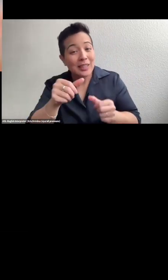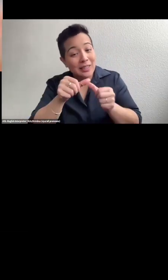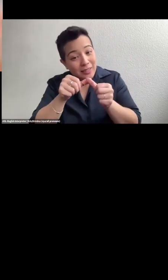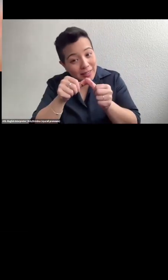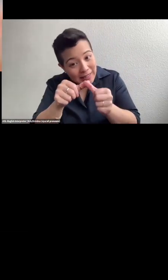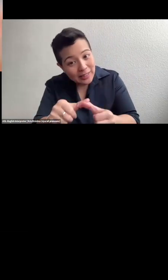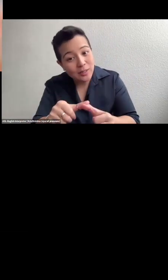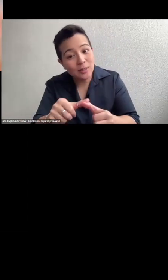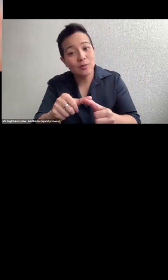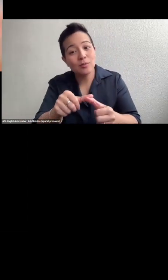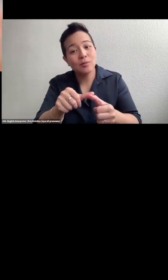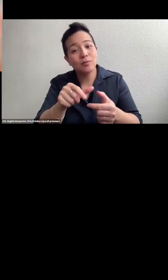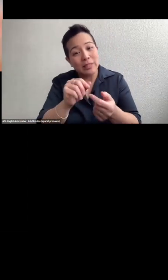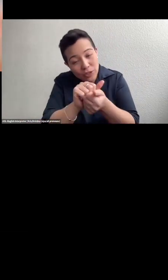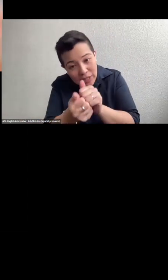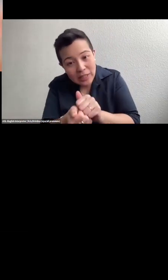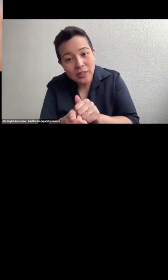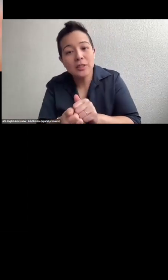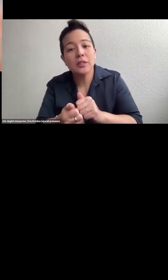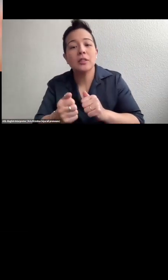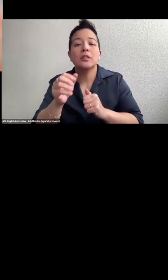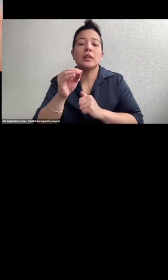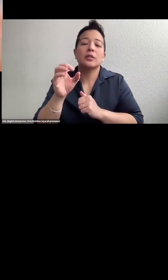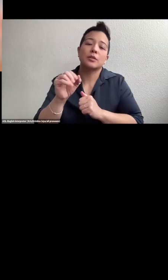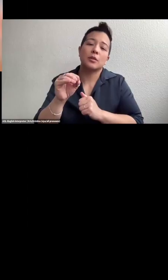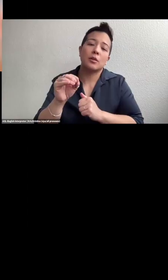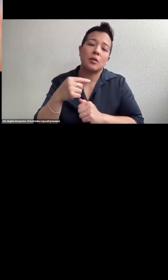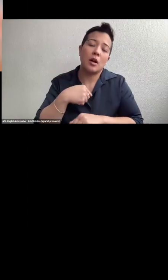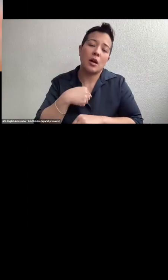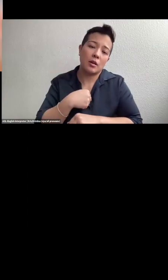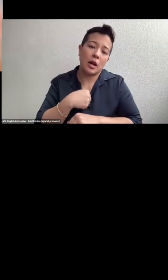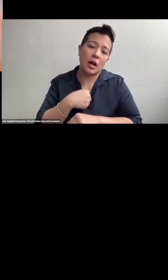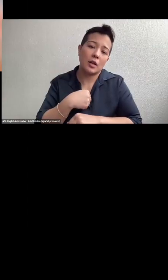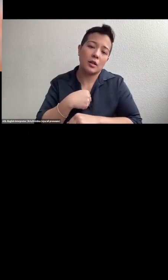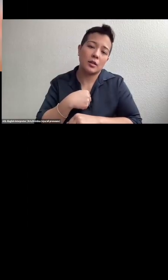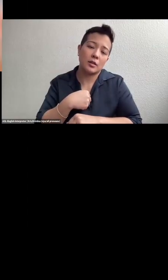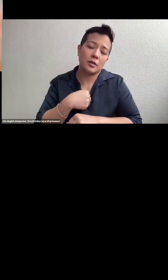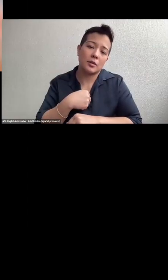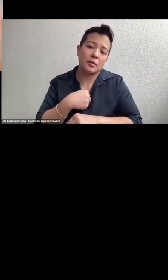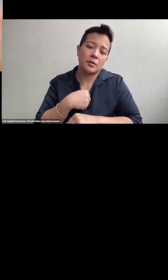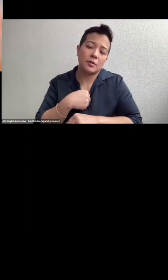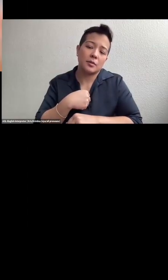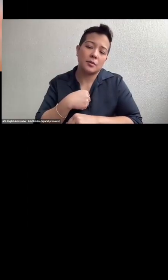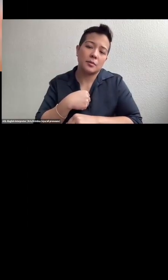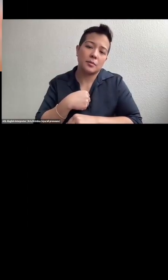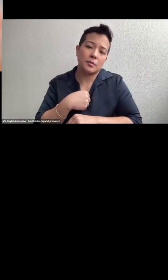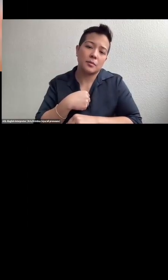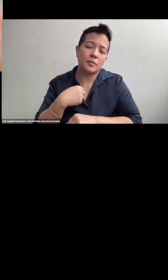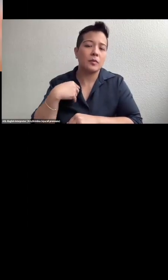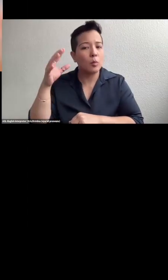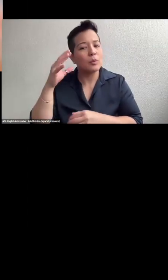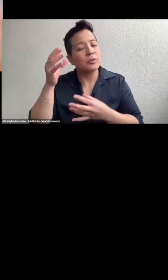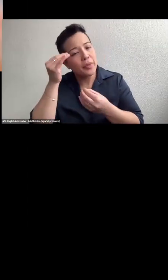that. So I was thinking about